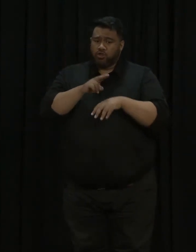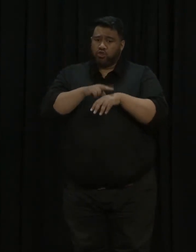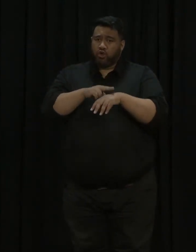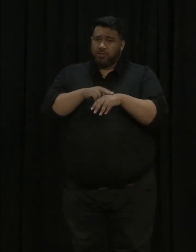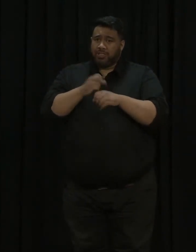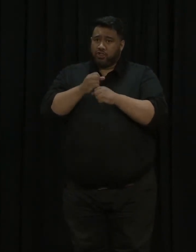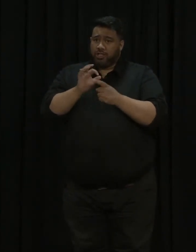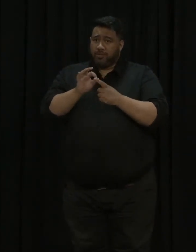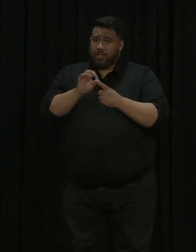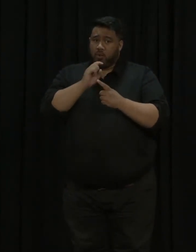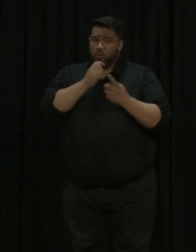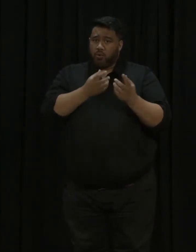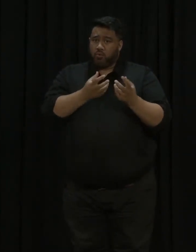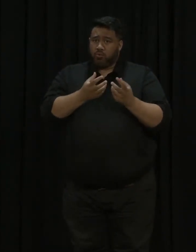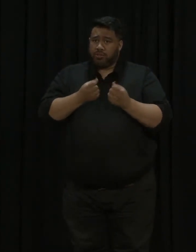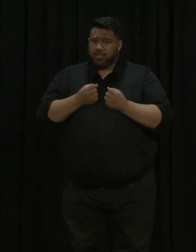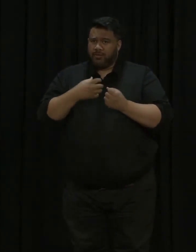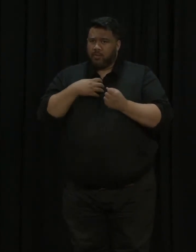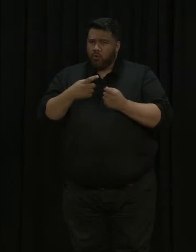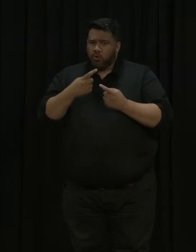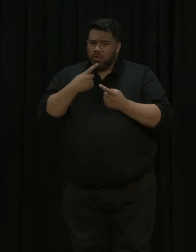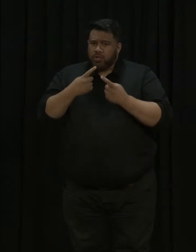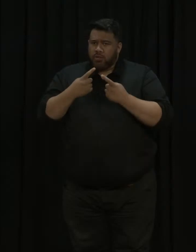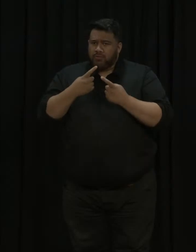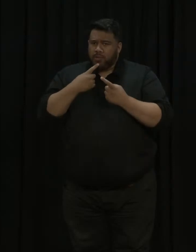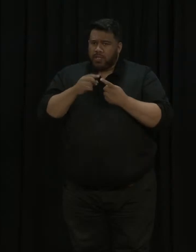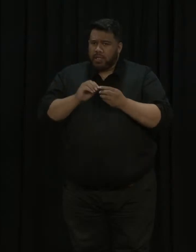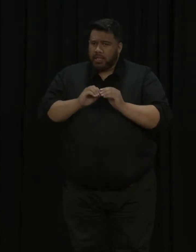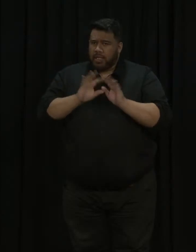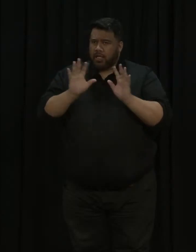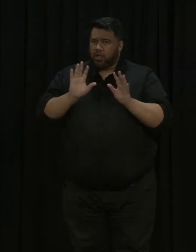I understand that this